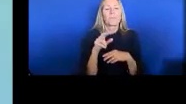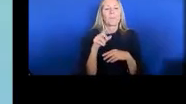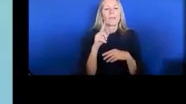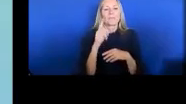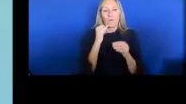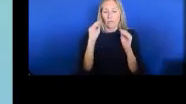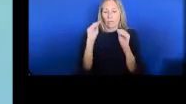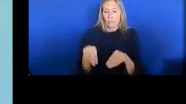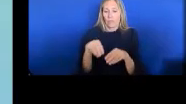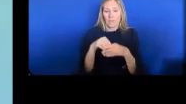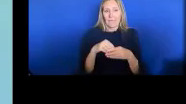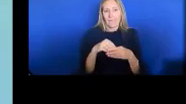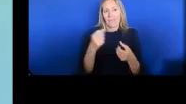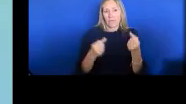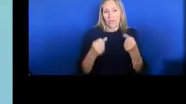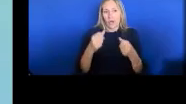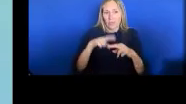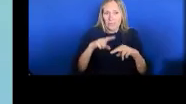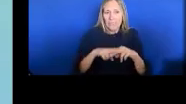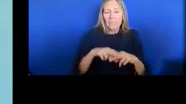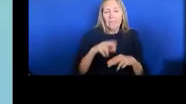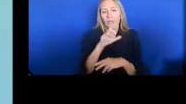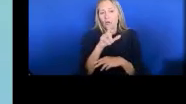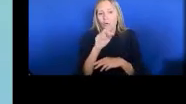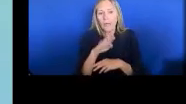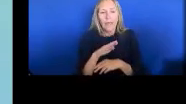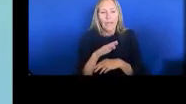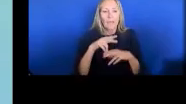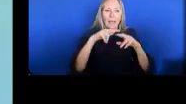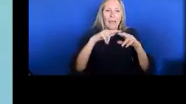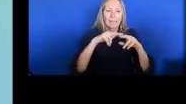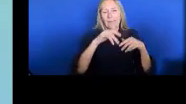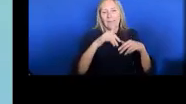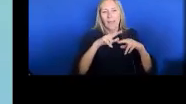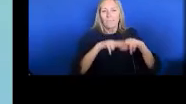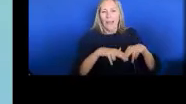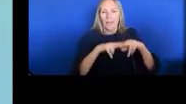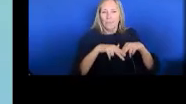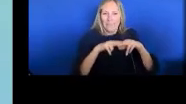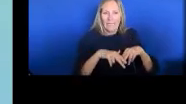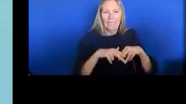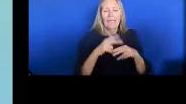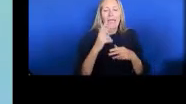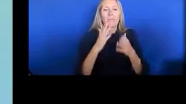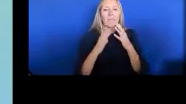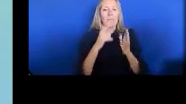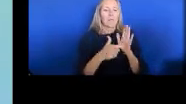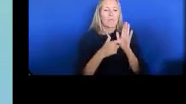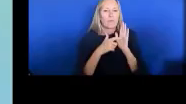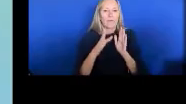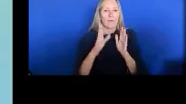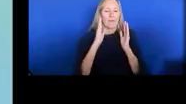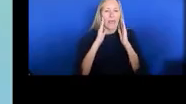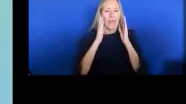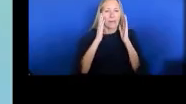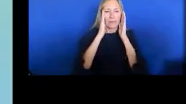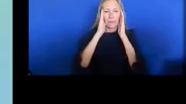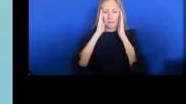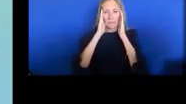seat, into a crib or a bouncy chair may require having their head in a side-lying or neutral position to support this